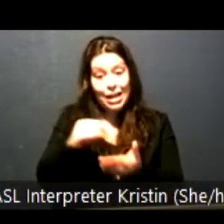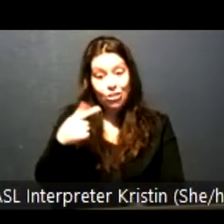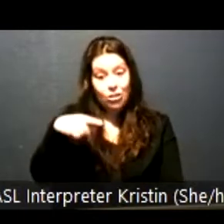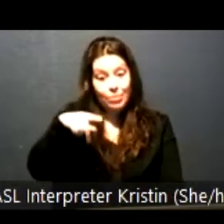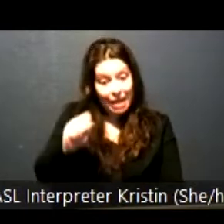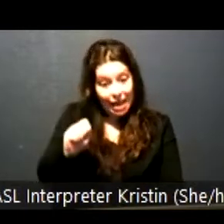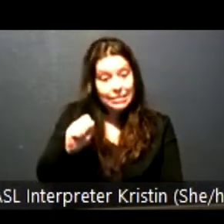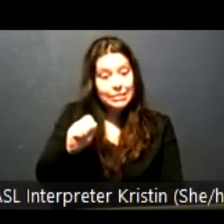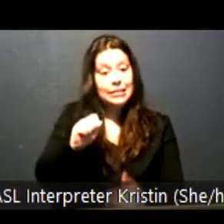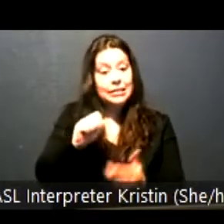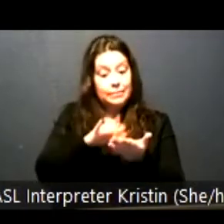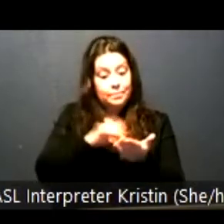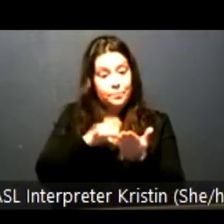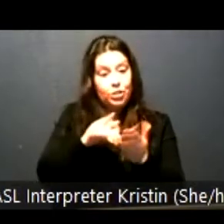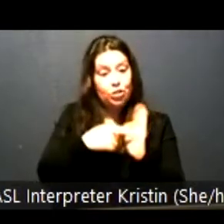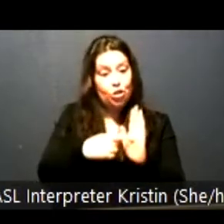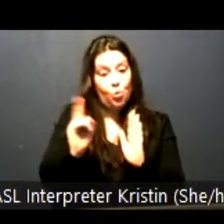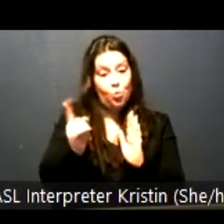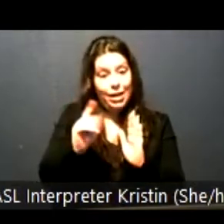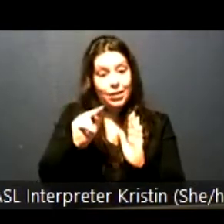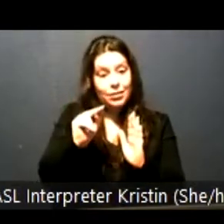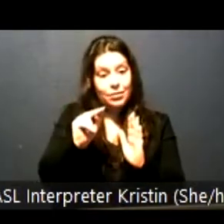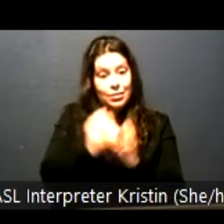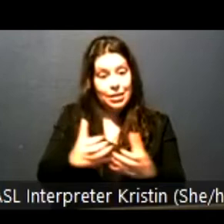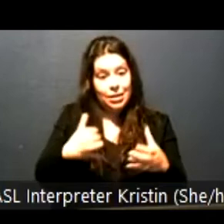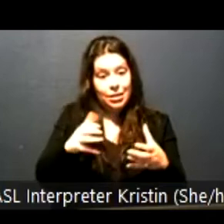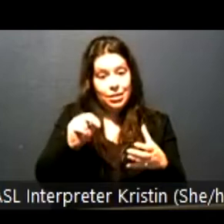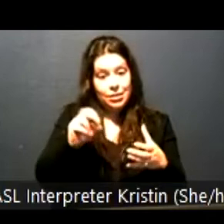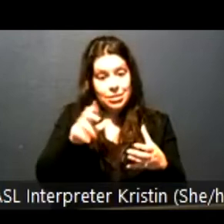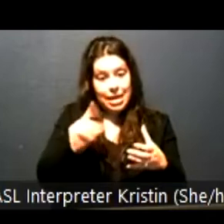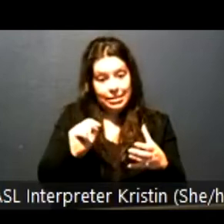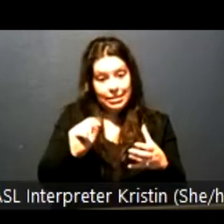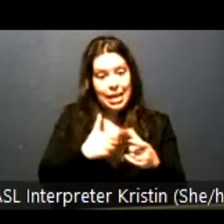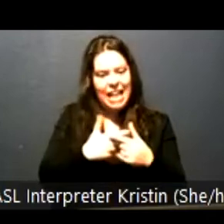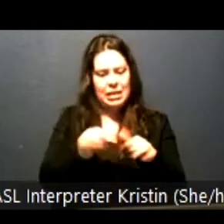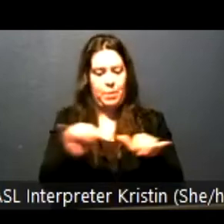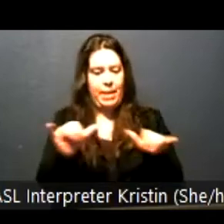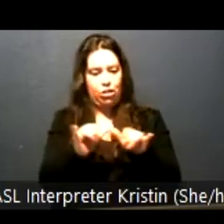to make sure that we always have that data and then we take a lot of measurements of the birds.